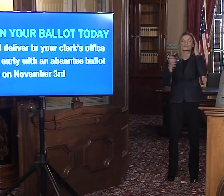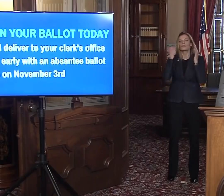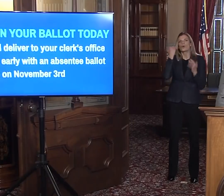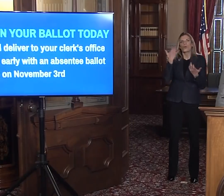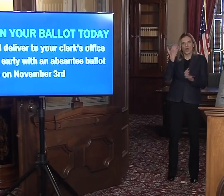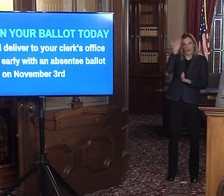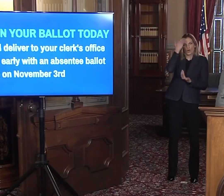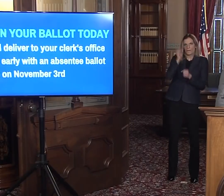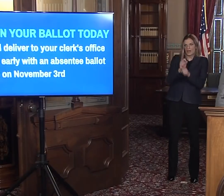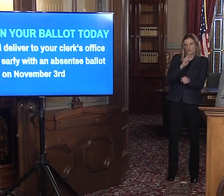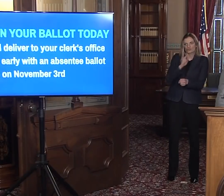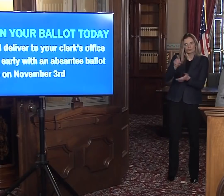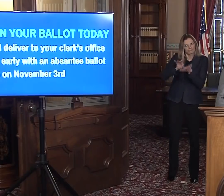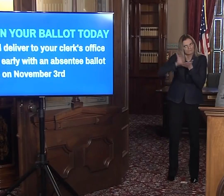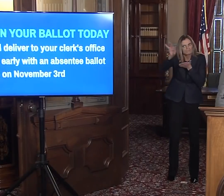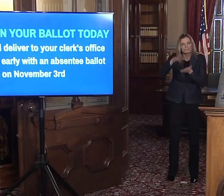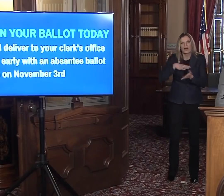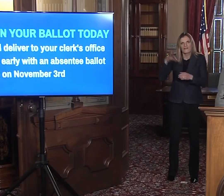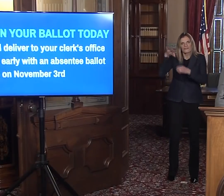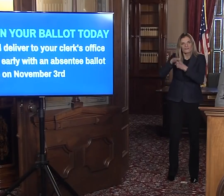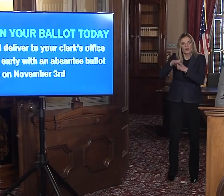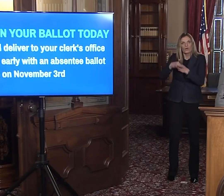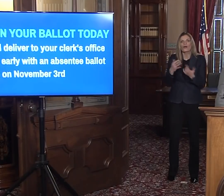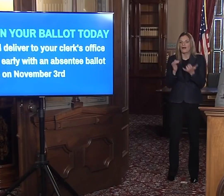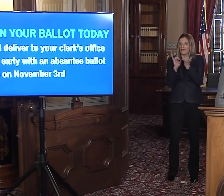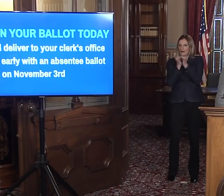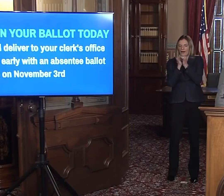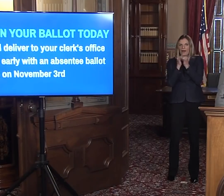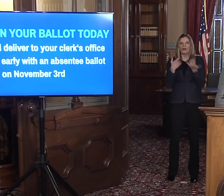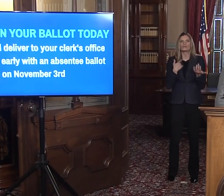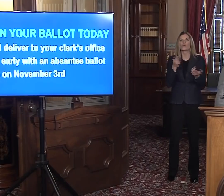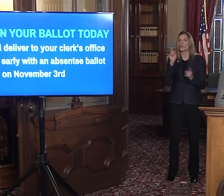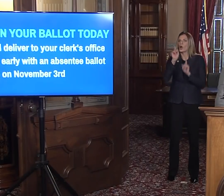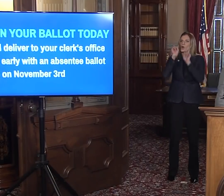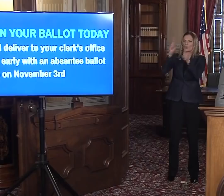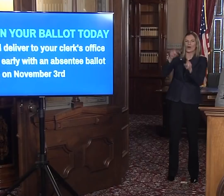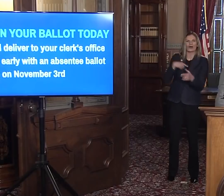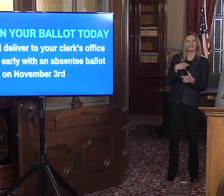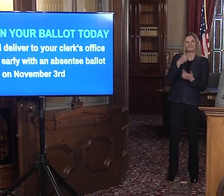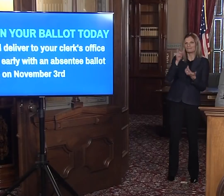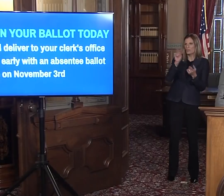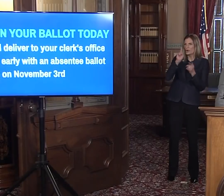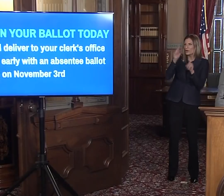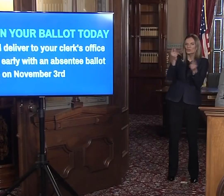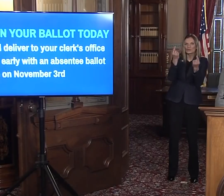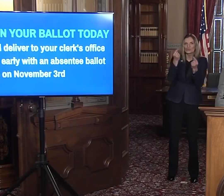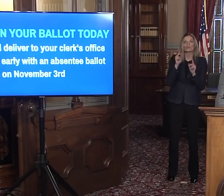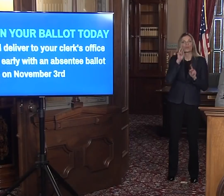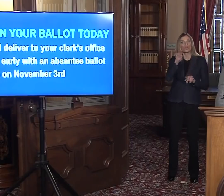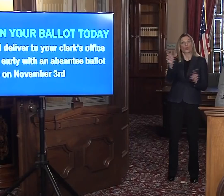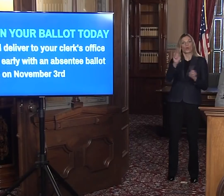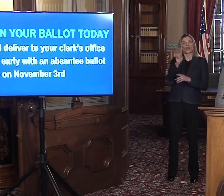REGISTER, FILL OUT YOUR BALLOT ALL IN ONE STOP. TO TRACK YOUR BALLOT AND FIND YOUR CLERK'S OFFICE OR DROP